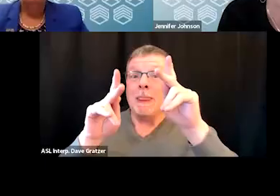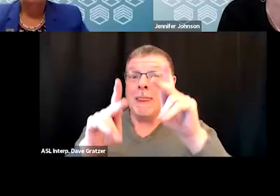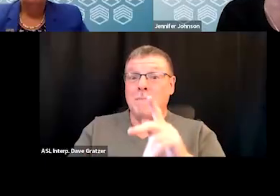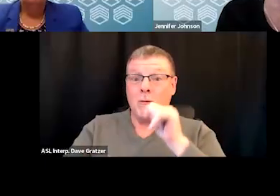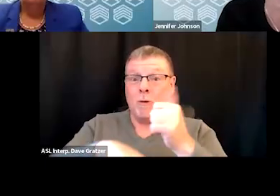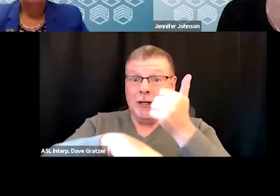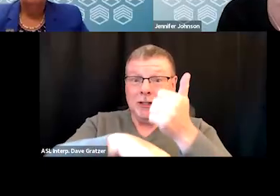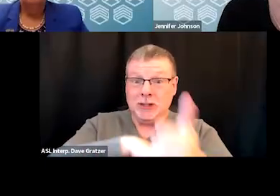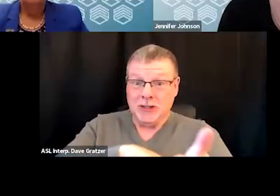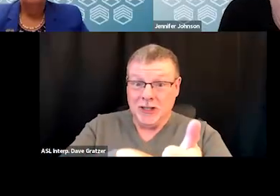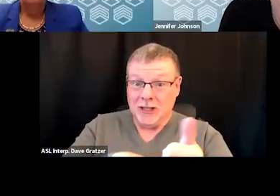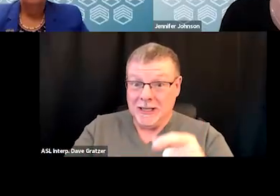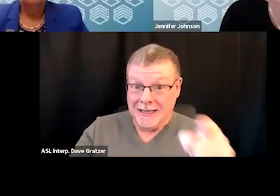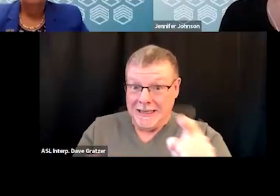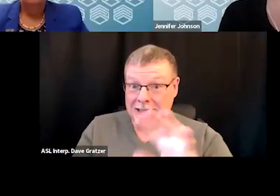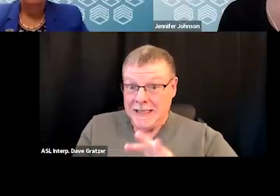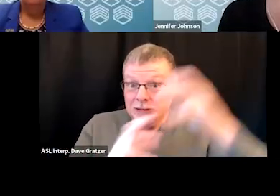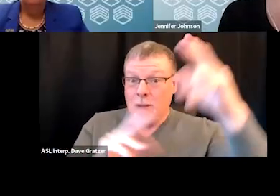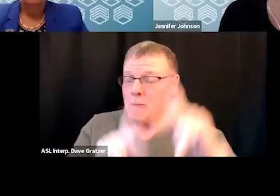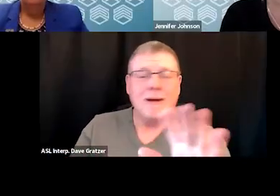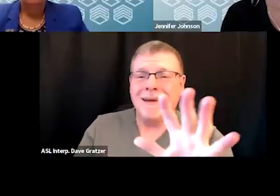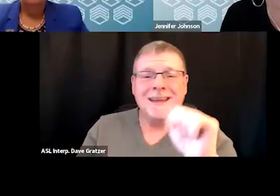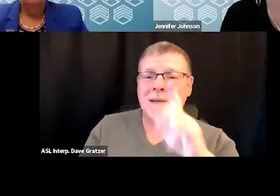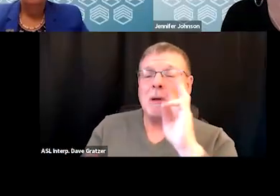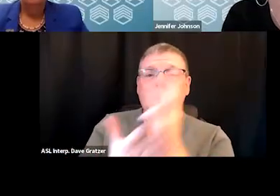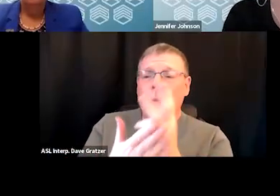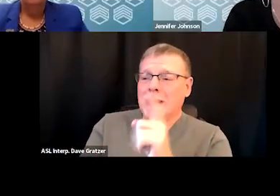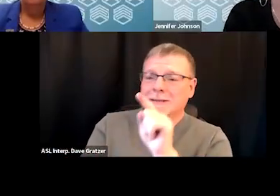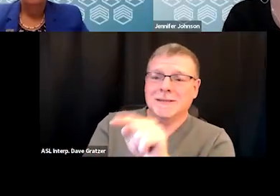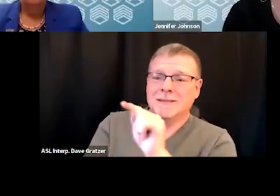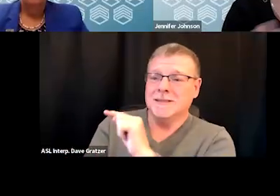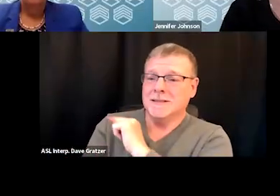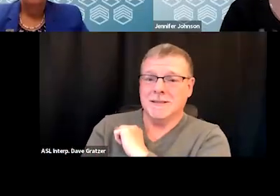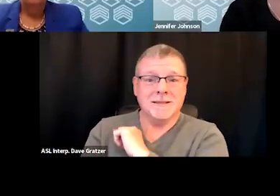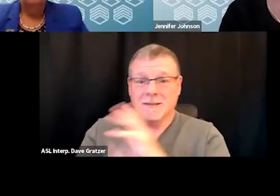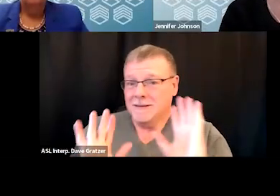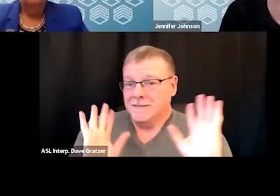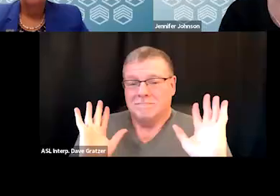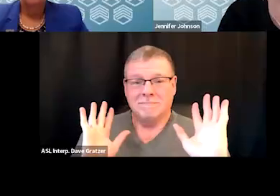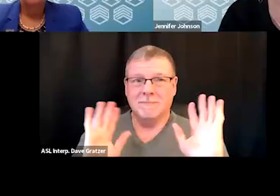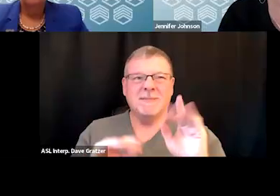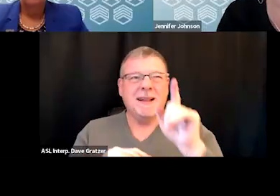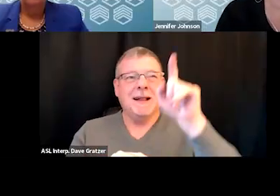Um, a- again, from the people who work in a collaborative court, a lot of this is, treatment court, this is not a surprise.